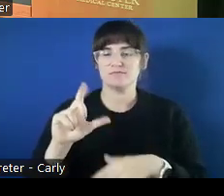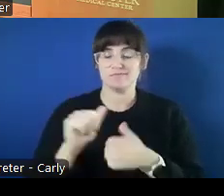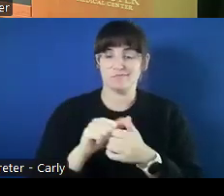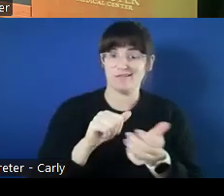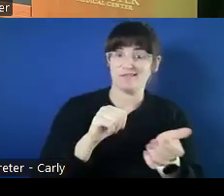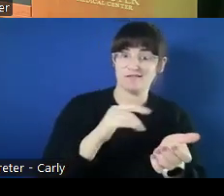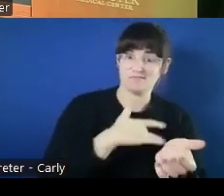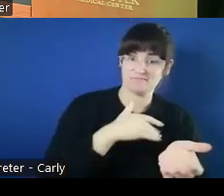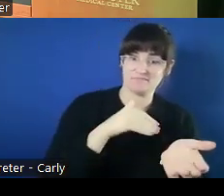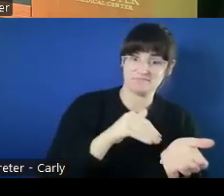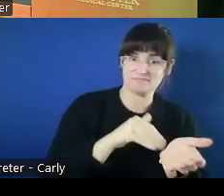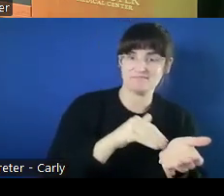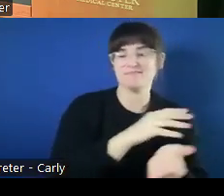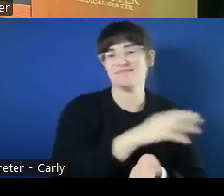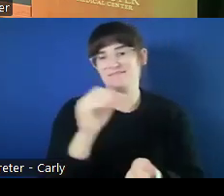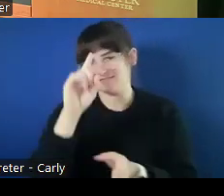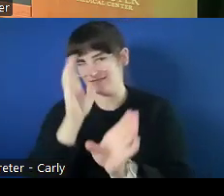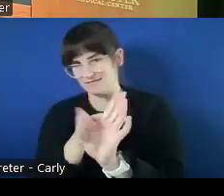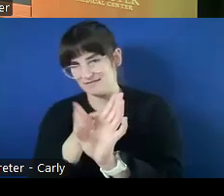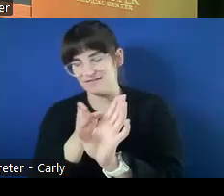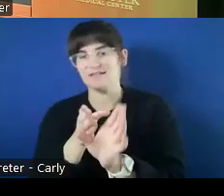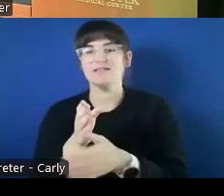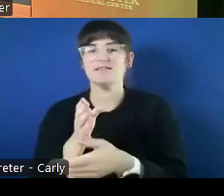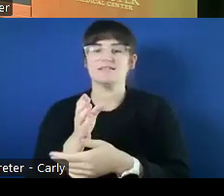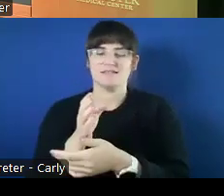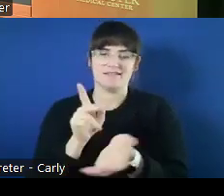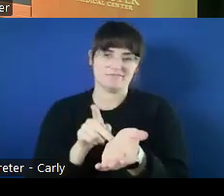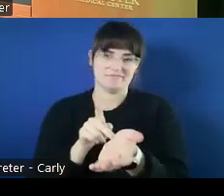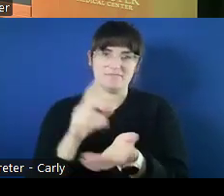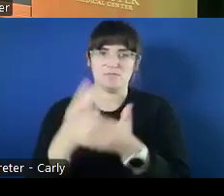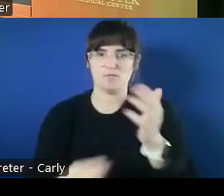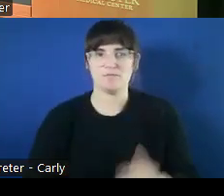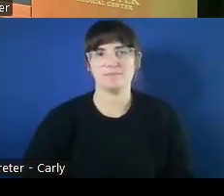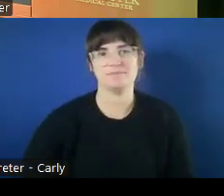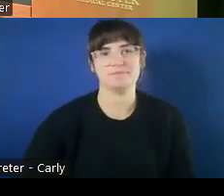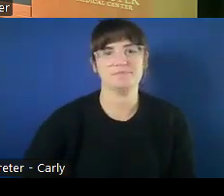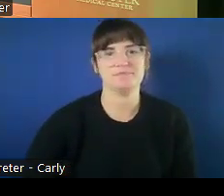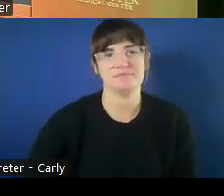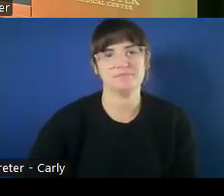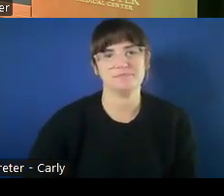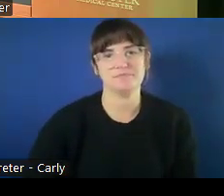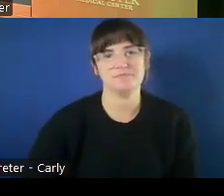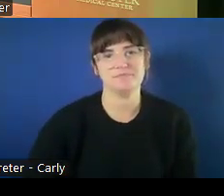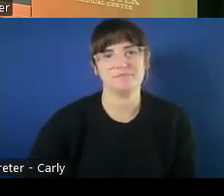team as well as a psychiatrist and a psychologist so these are our kind of main outcomes um our